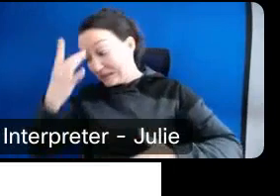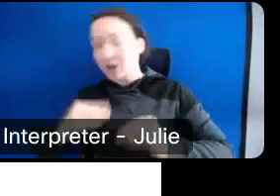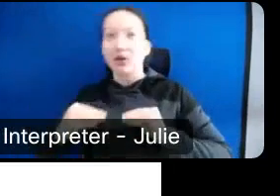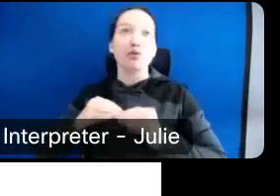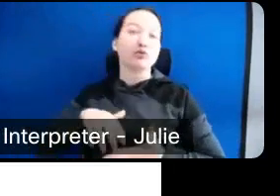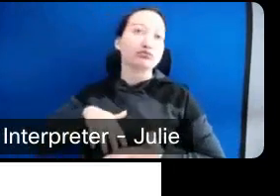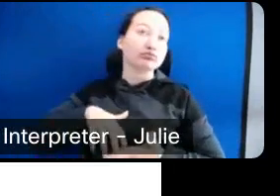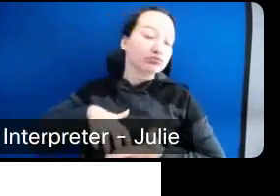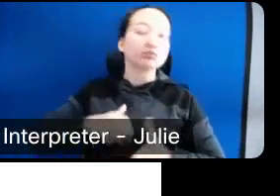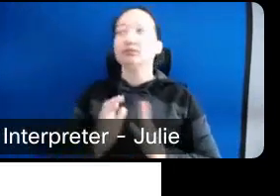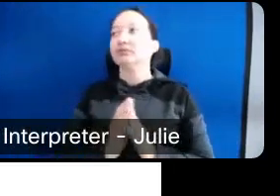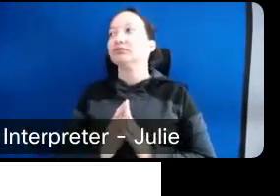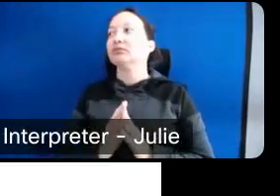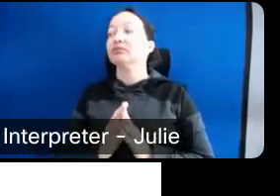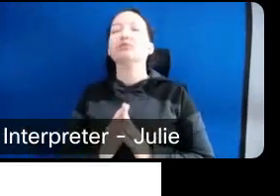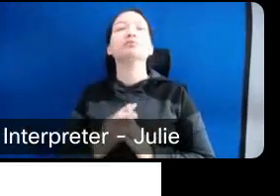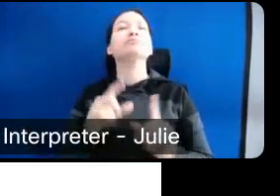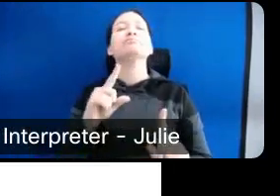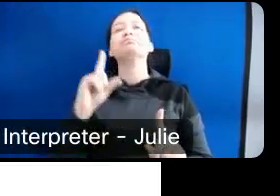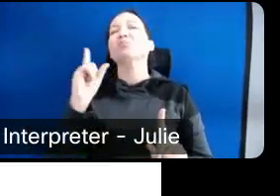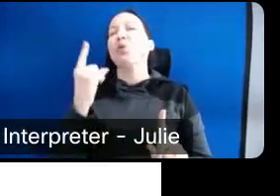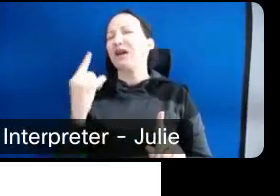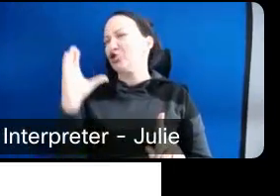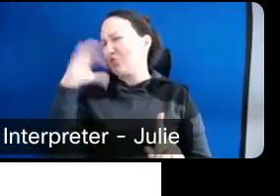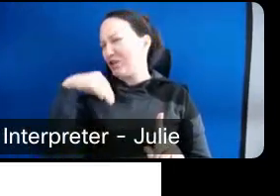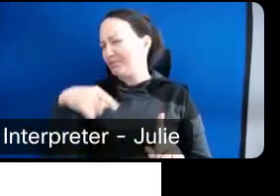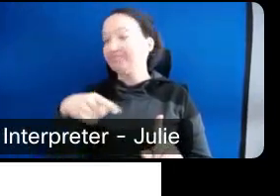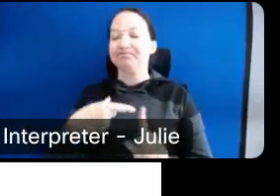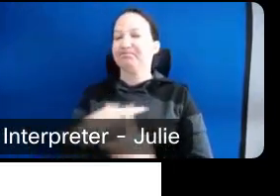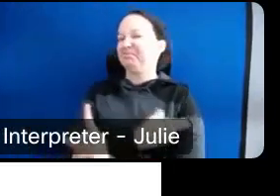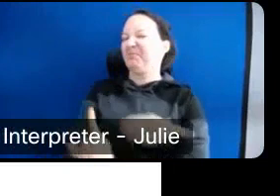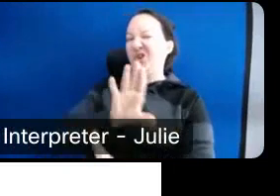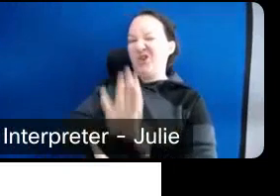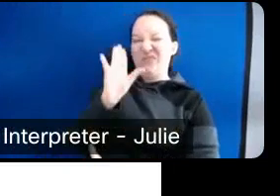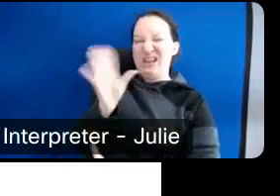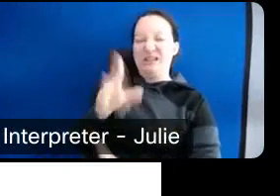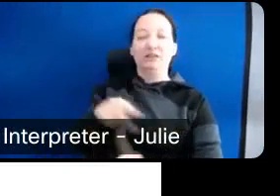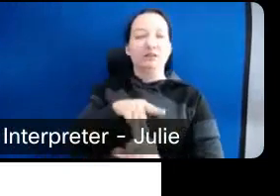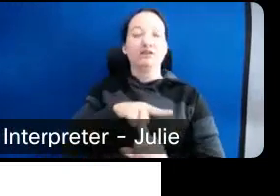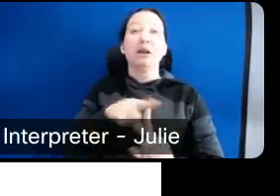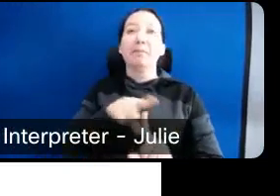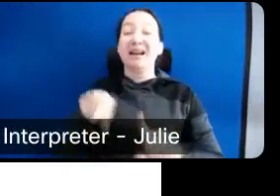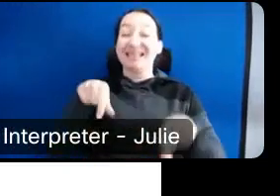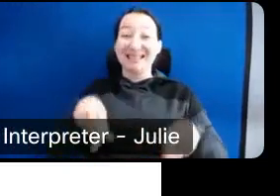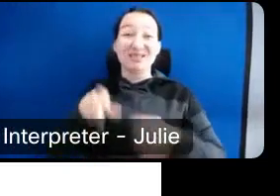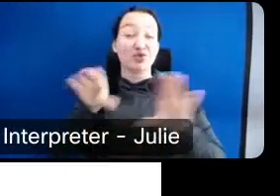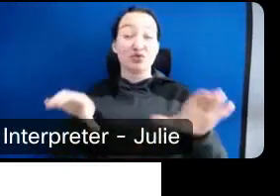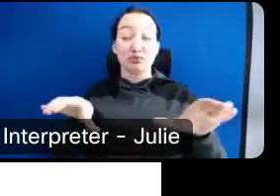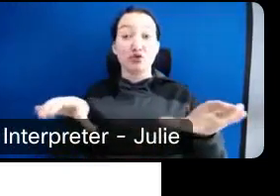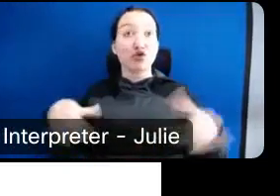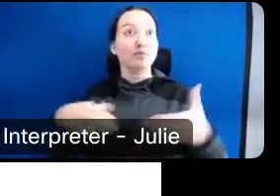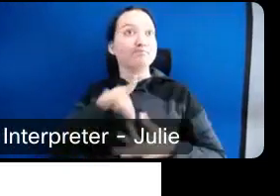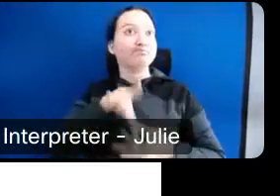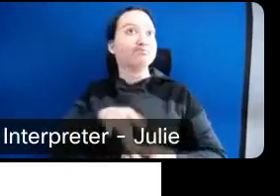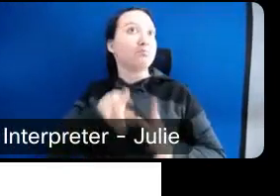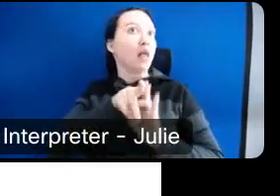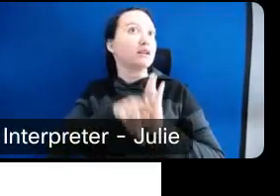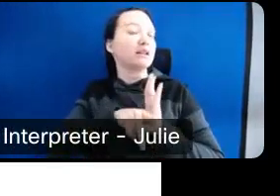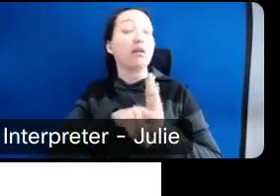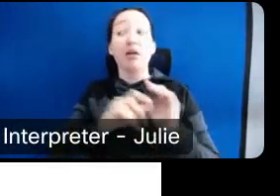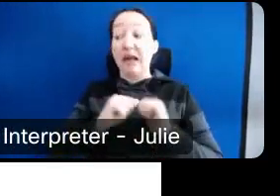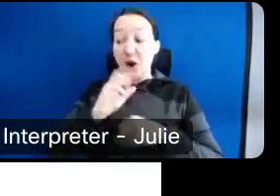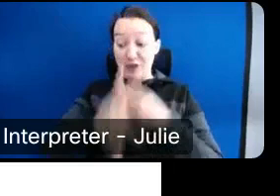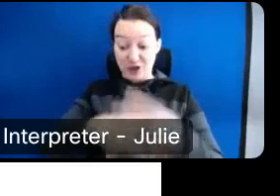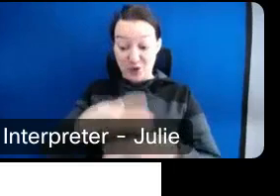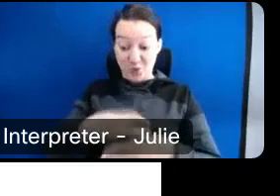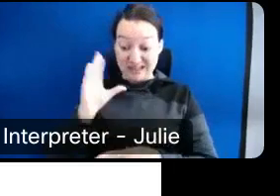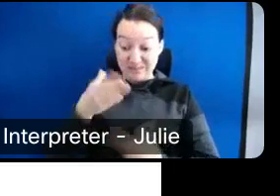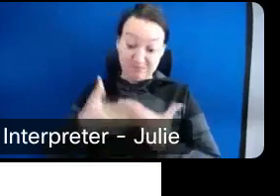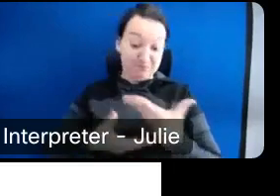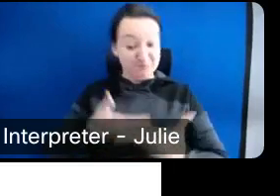1 of the odd things again, this is beyond the presentation, but this is a policy group in some ways the way the world is going at the moment.